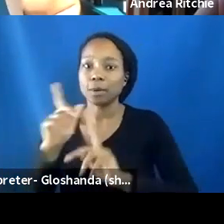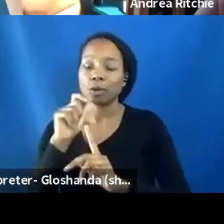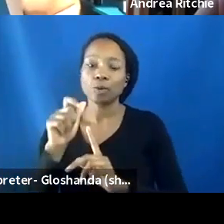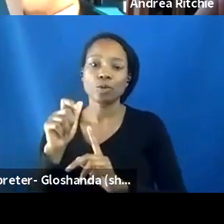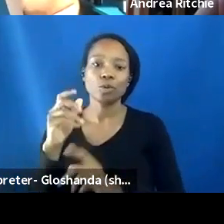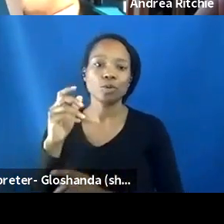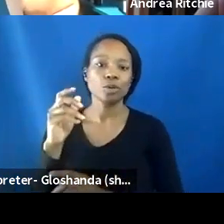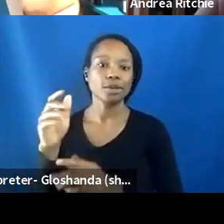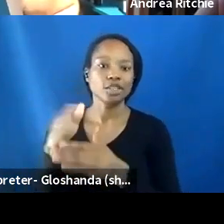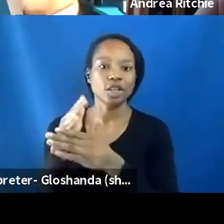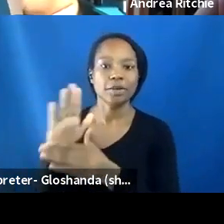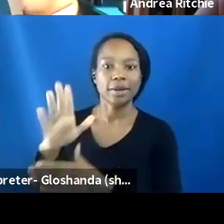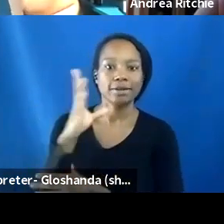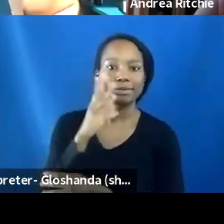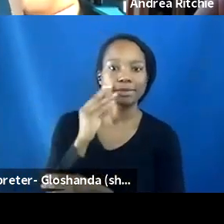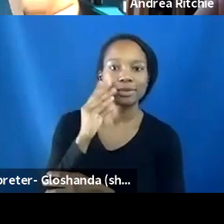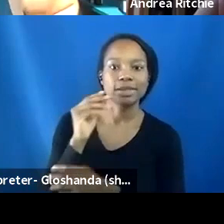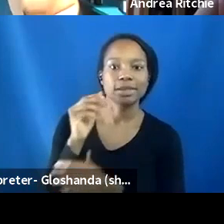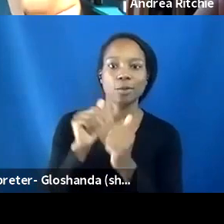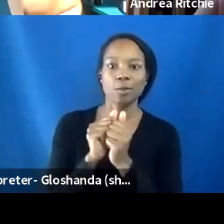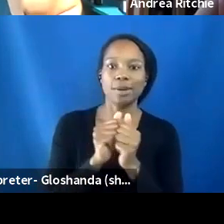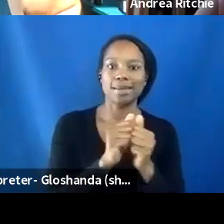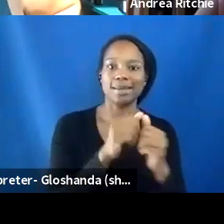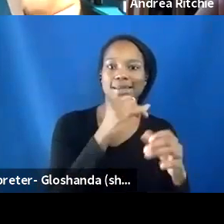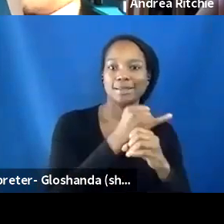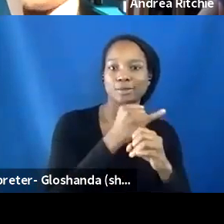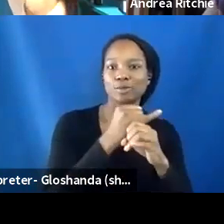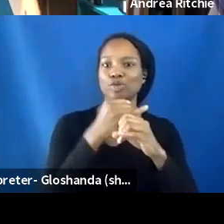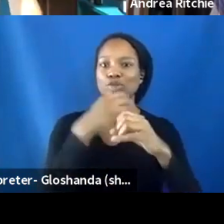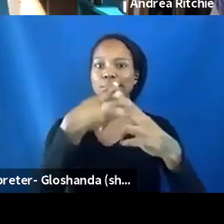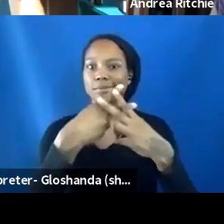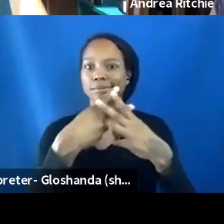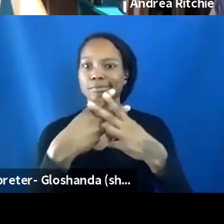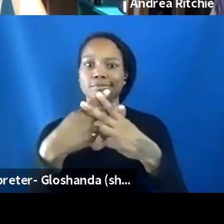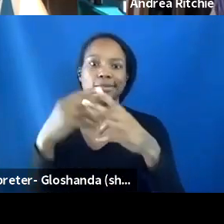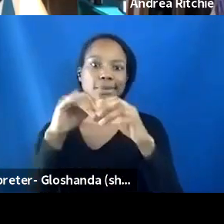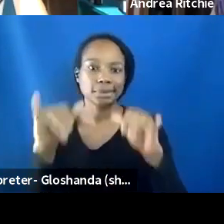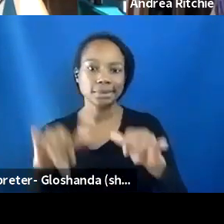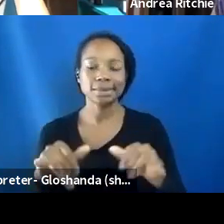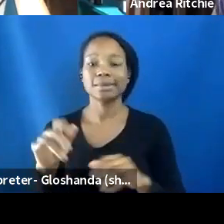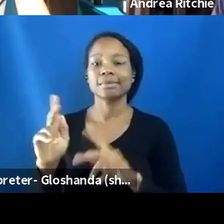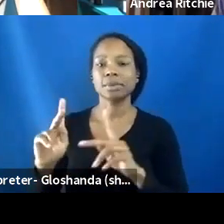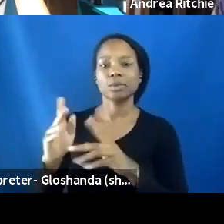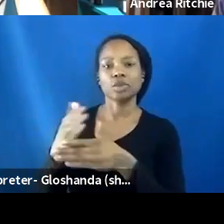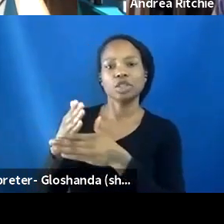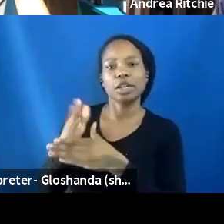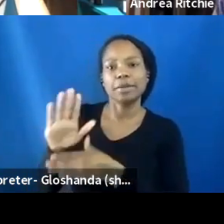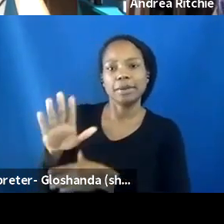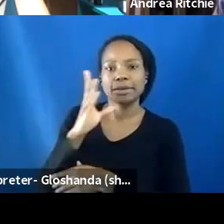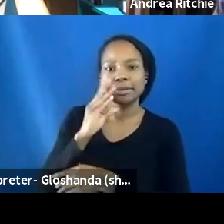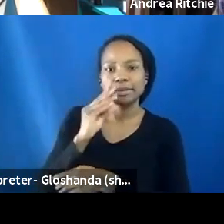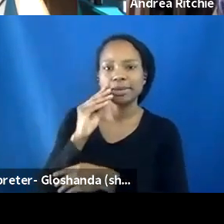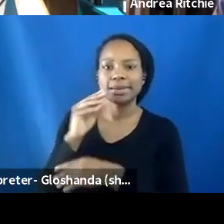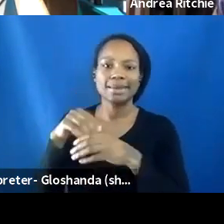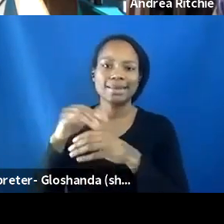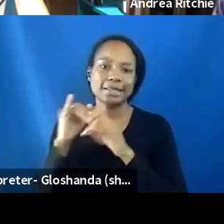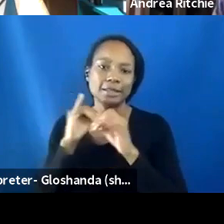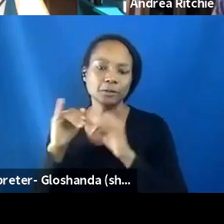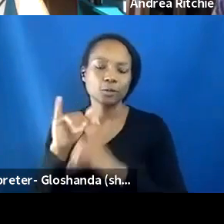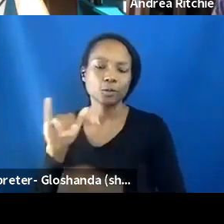We've also had several different interviews with people sharing their experiences as well. In addition to that, we've also, one thing I'm proud of to support,